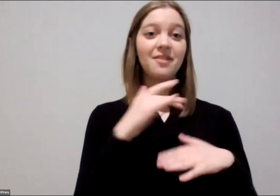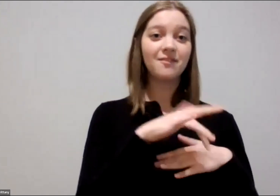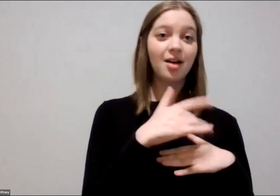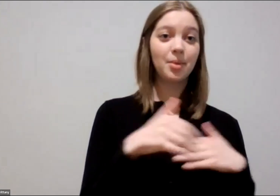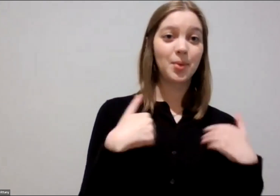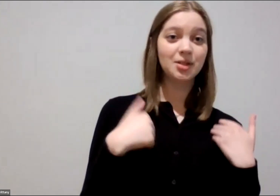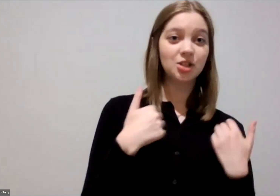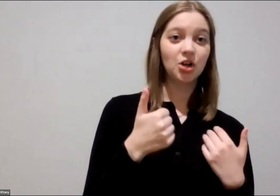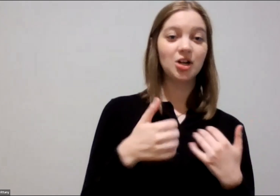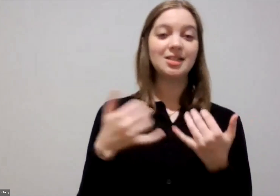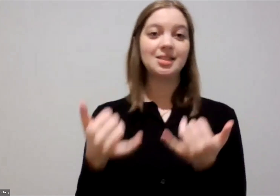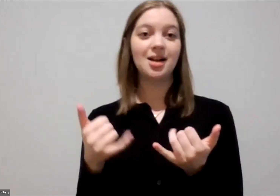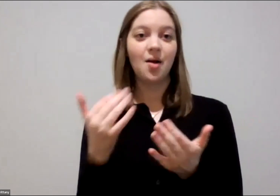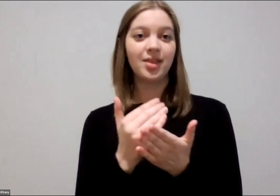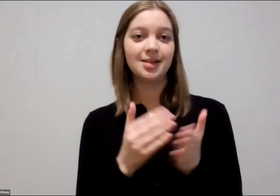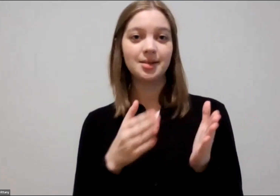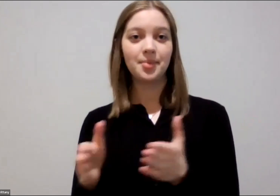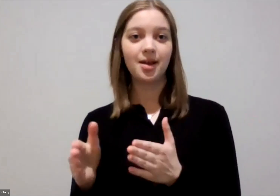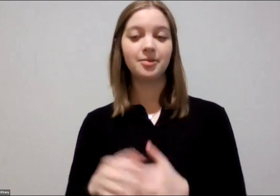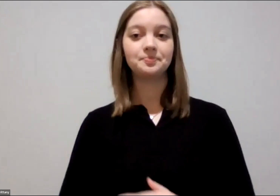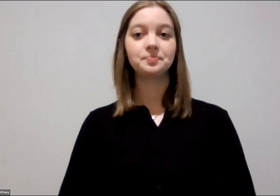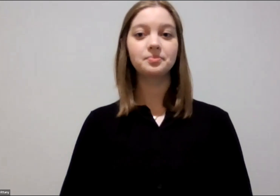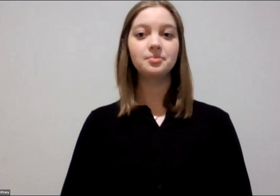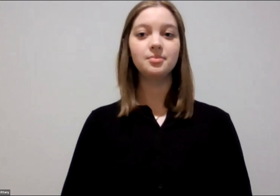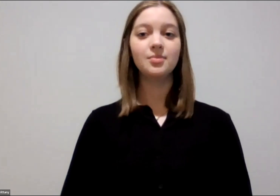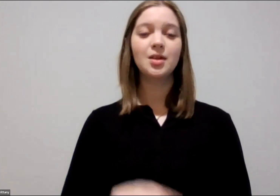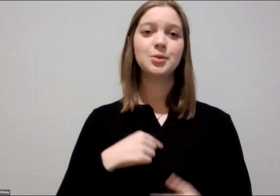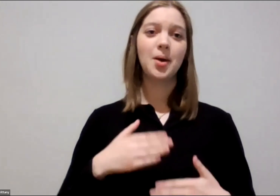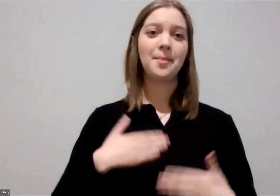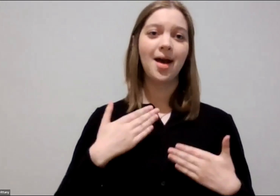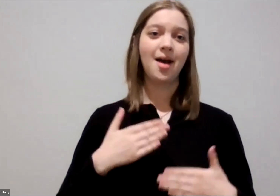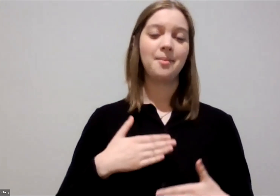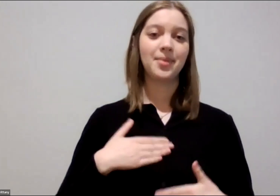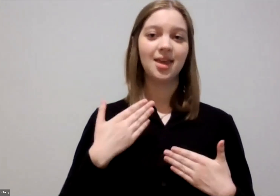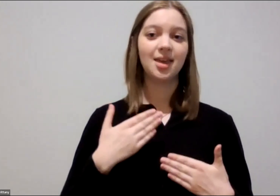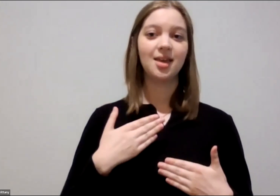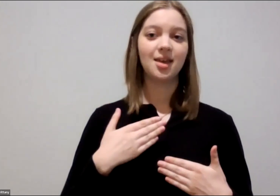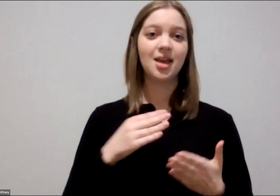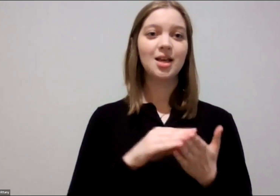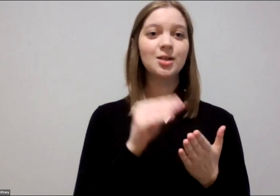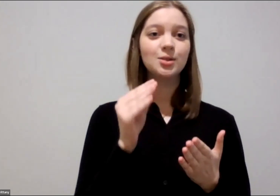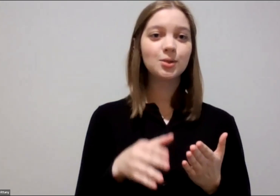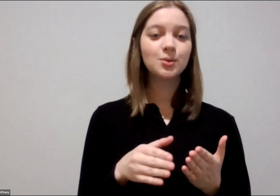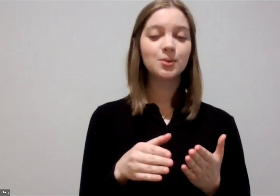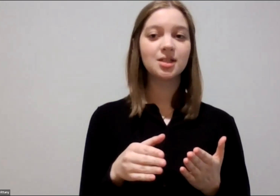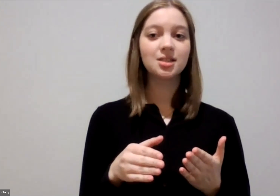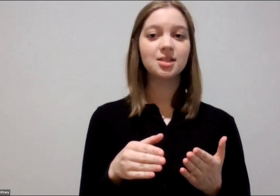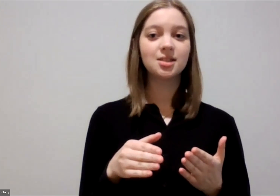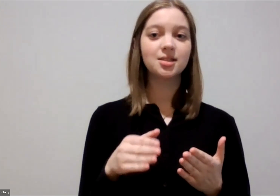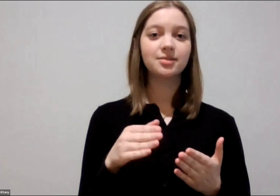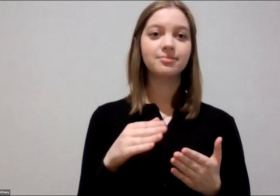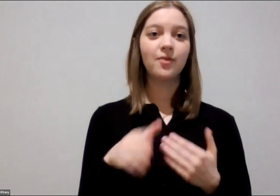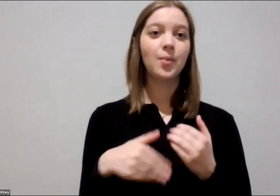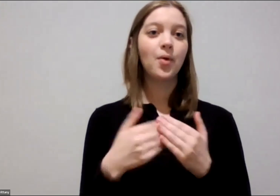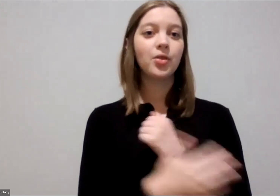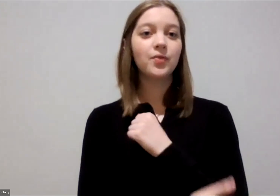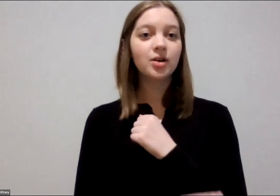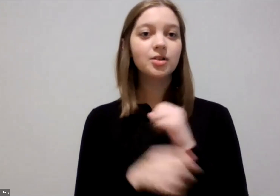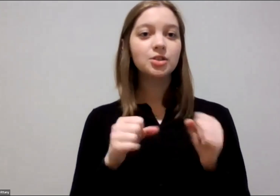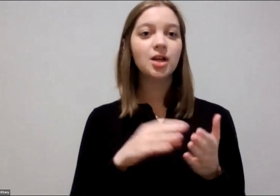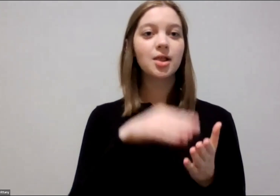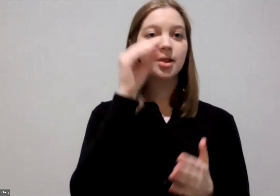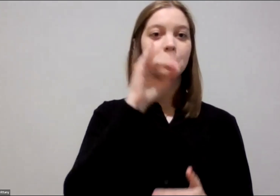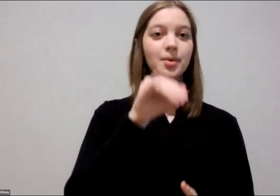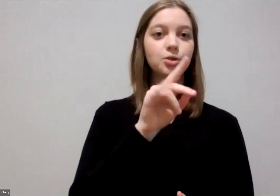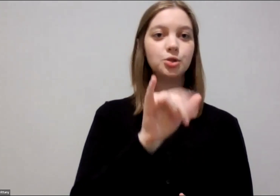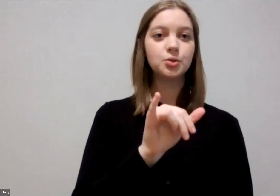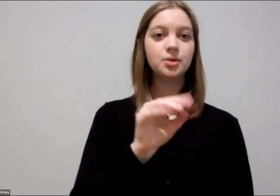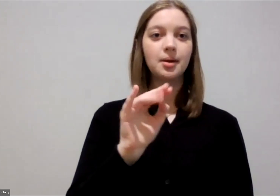Then into this into this so I'm happy that. You know. and you know, students with kids, Mola will be able to learn about Judy Mike and Nick.